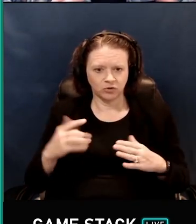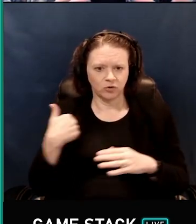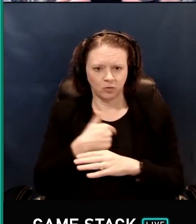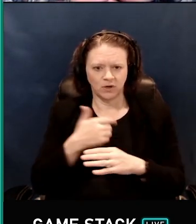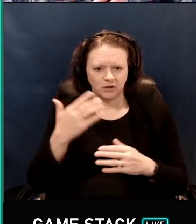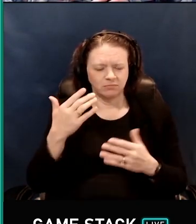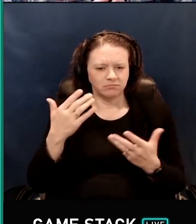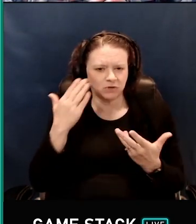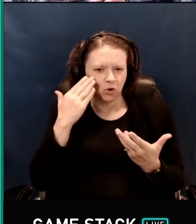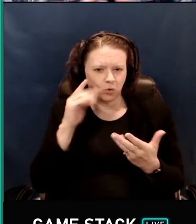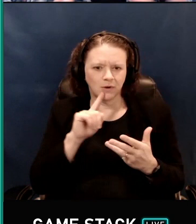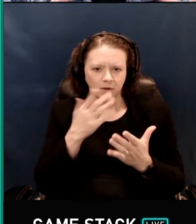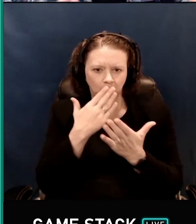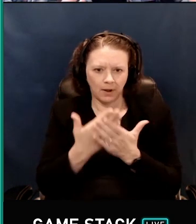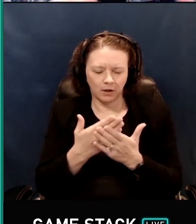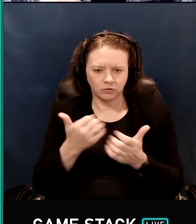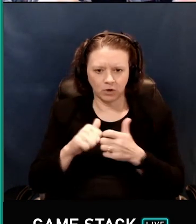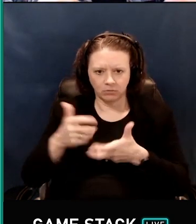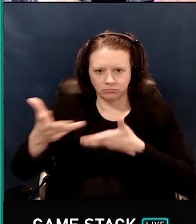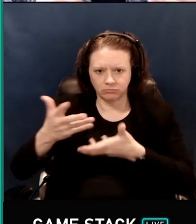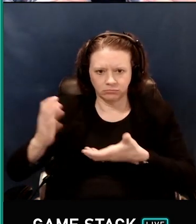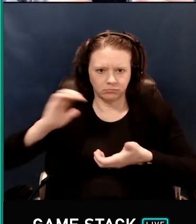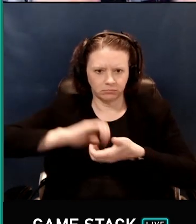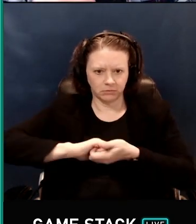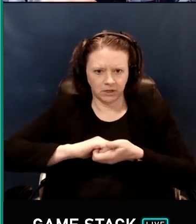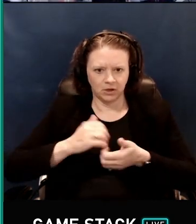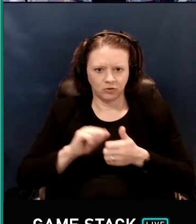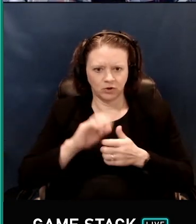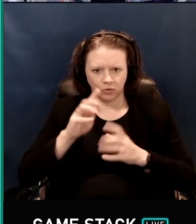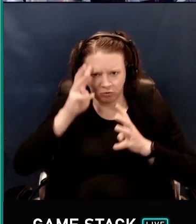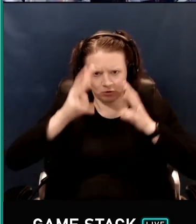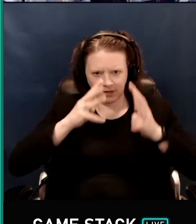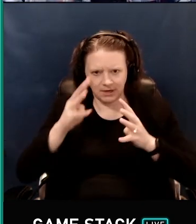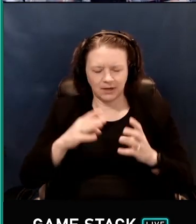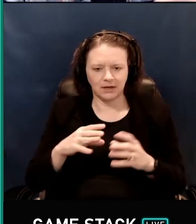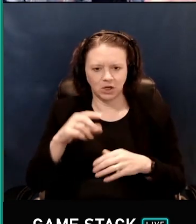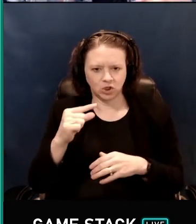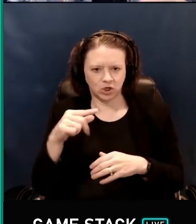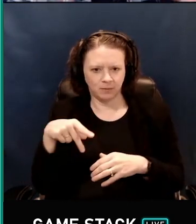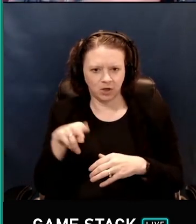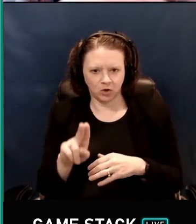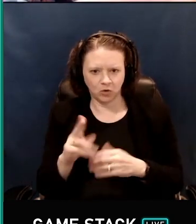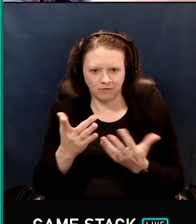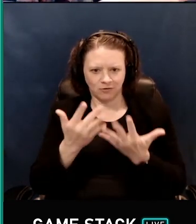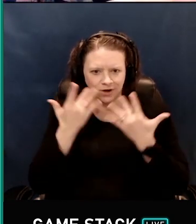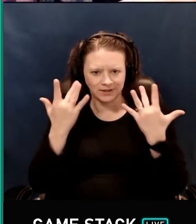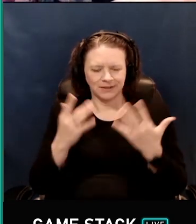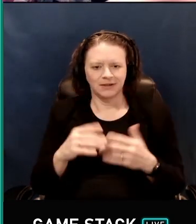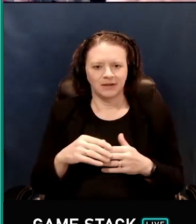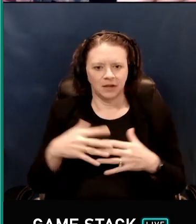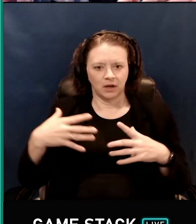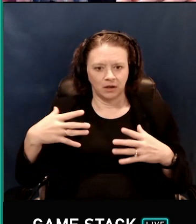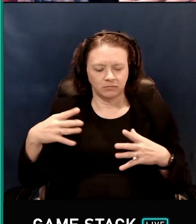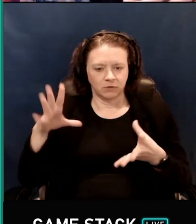space, and create a GPU friendly compression decompression solution that essentially works on today's hardware.